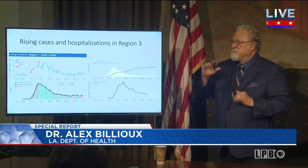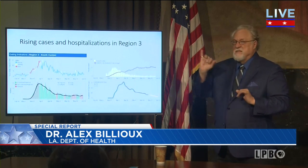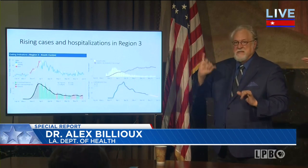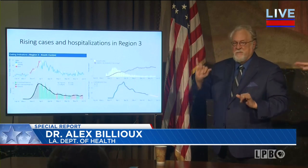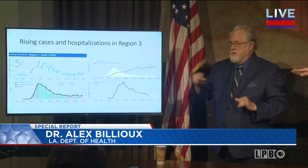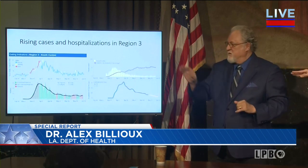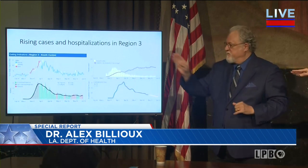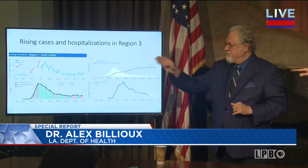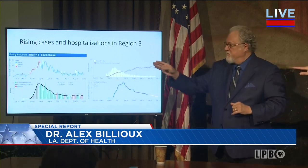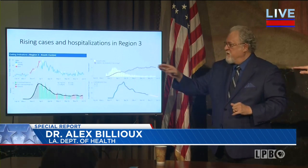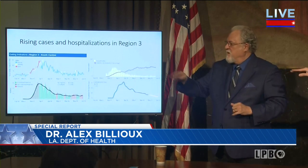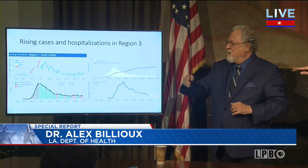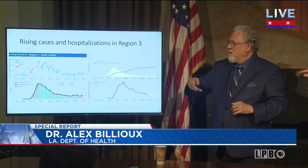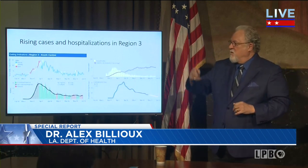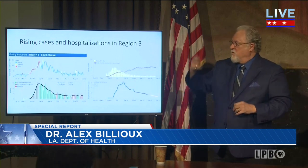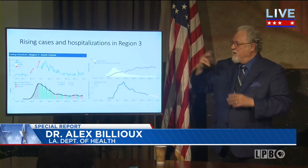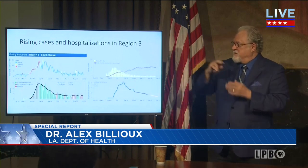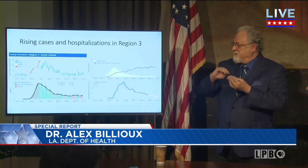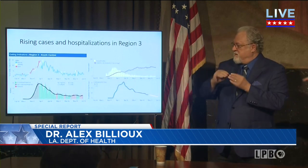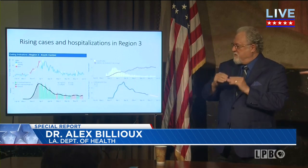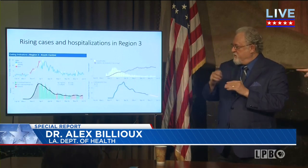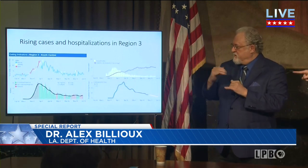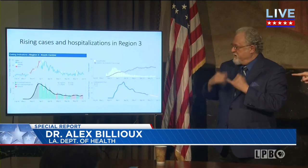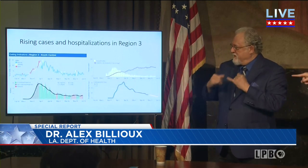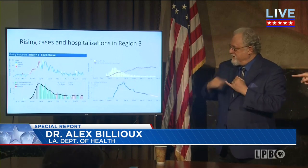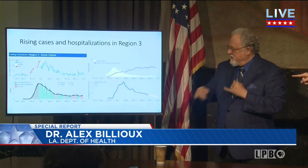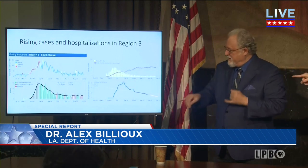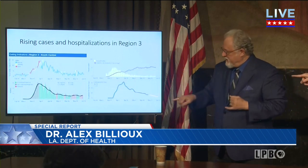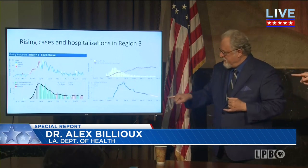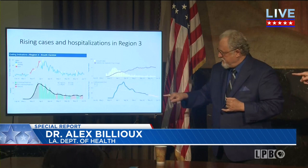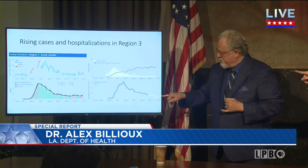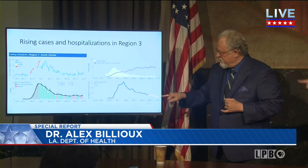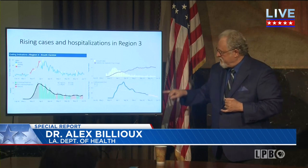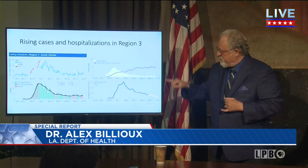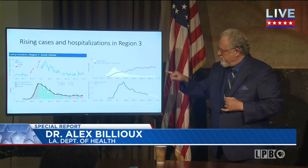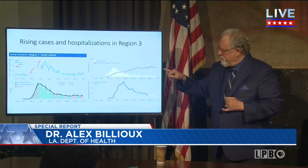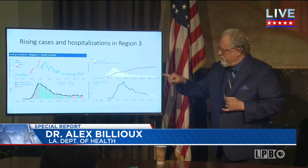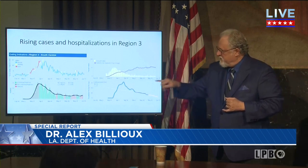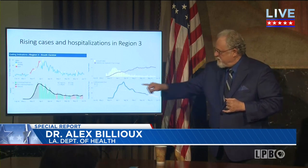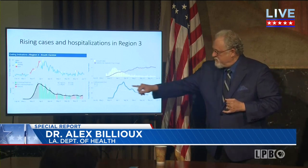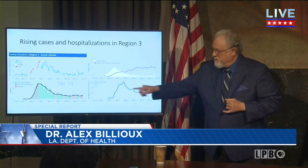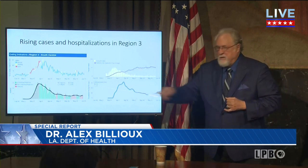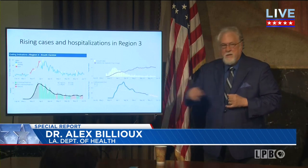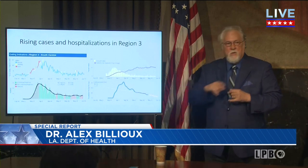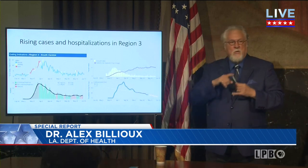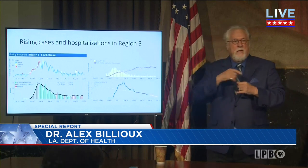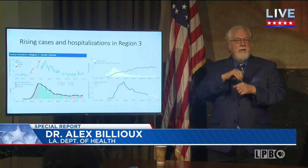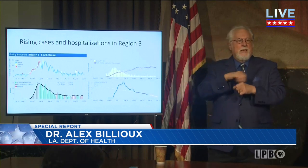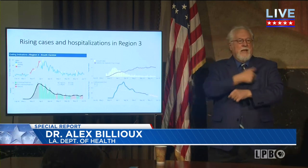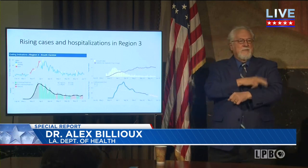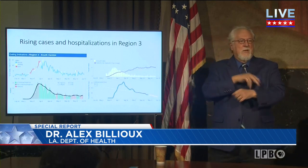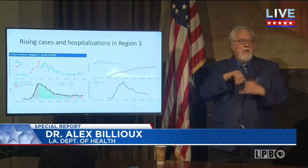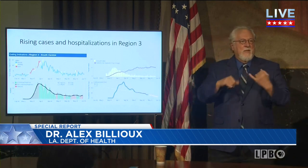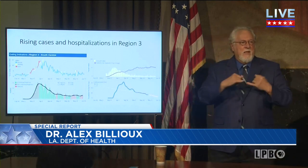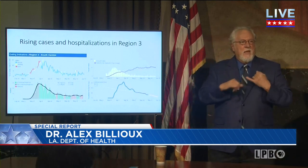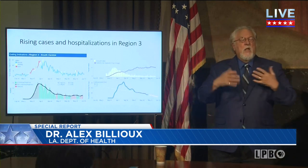UPTICK. A PATTERN IN A COUPLE OF S REGIONS. REGION 3 LOOKS VERY SIMILAR.